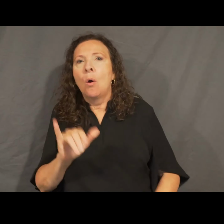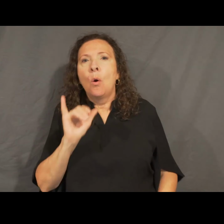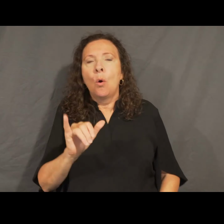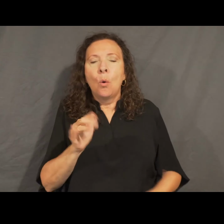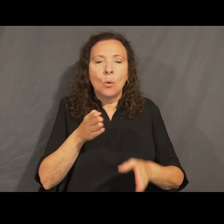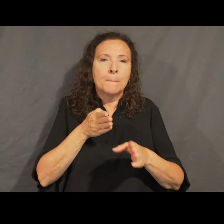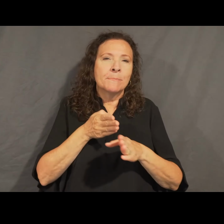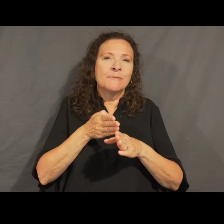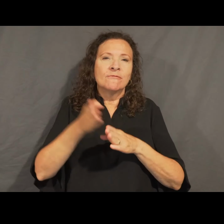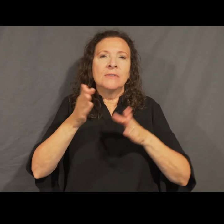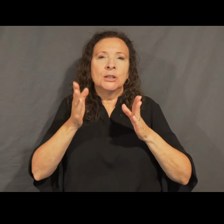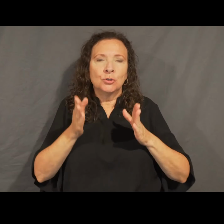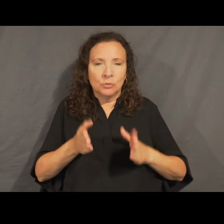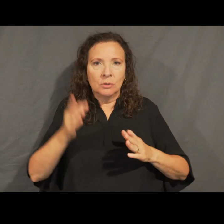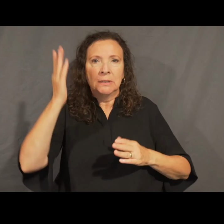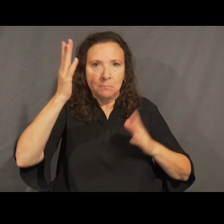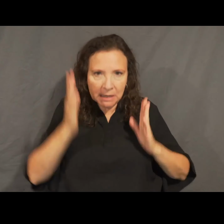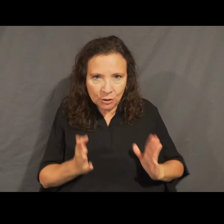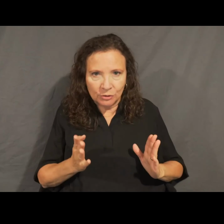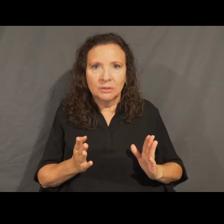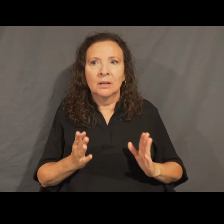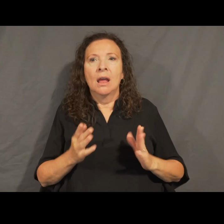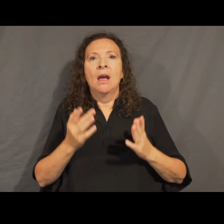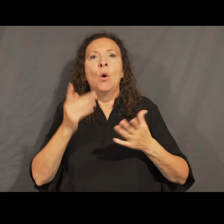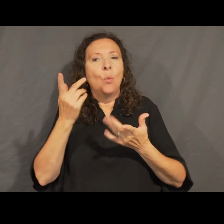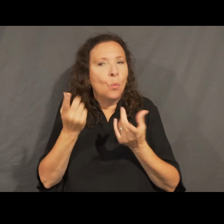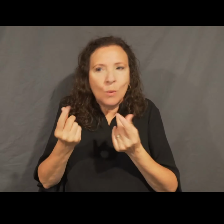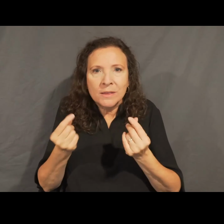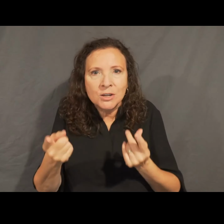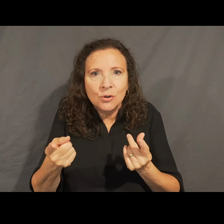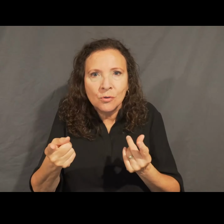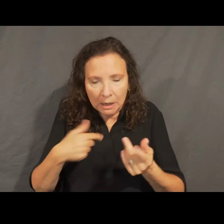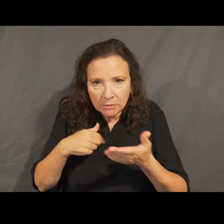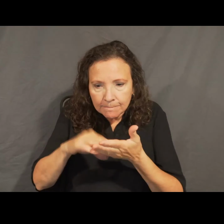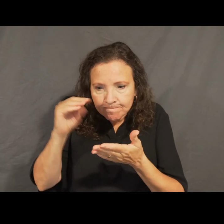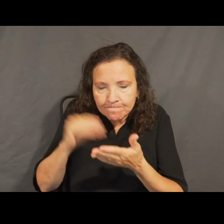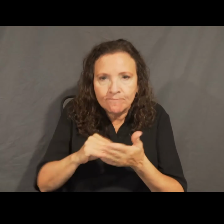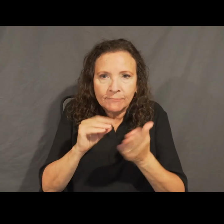I spent the last five or six years how they present information.